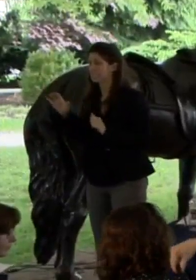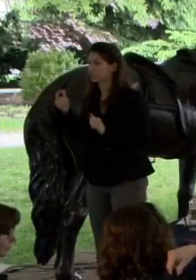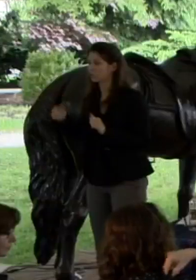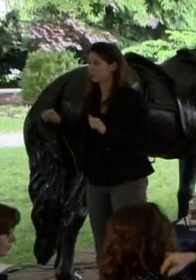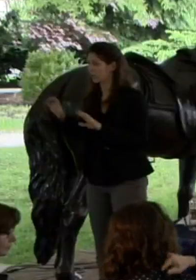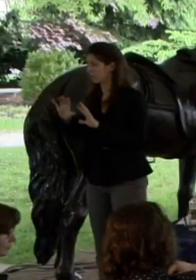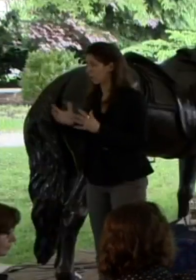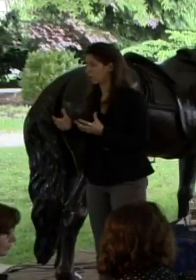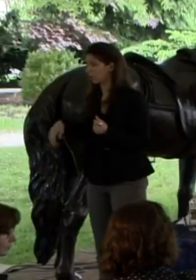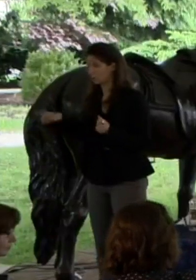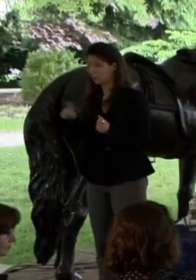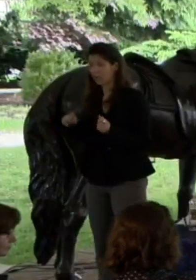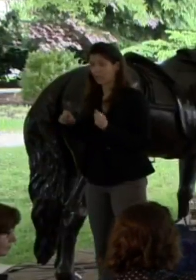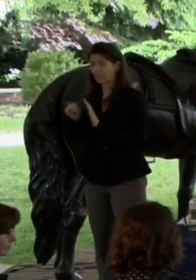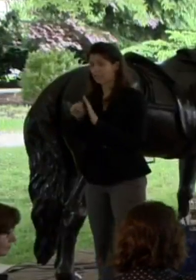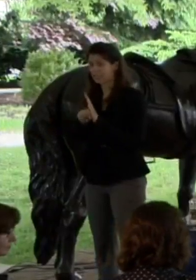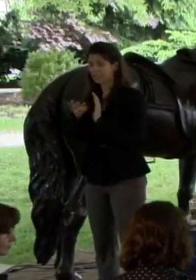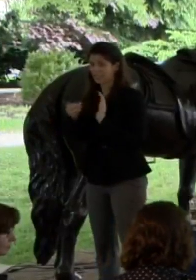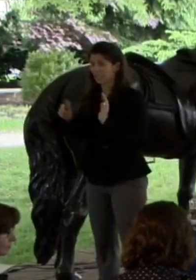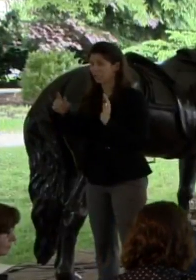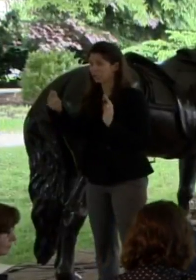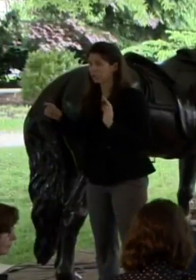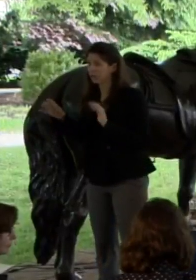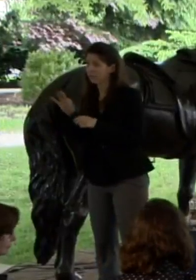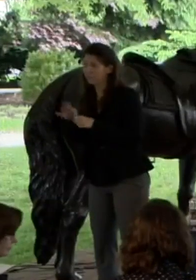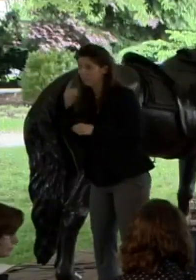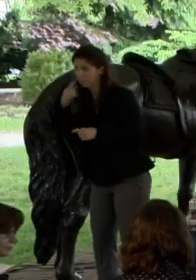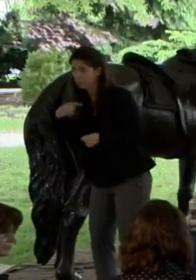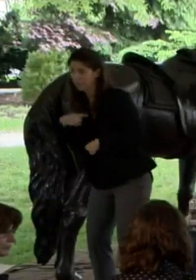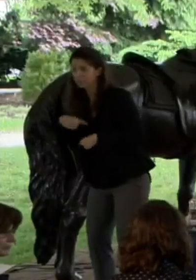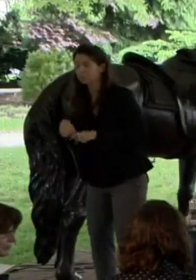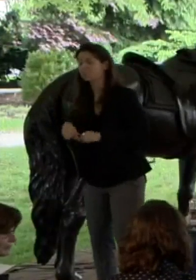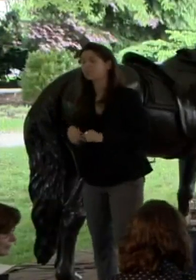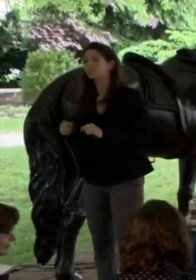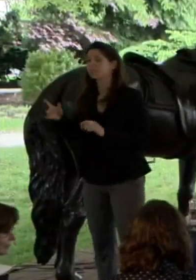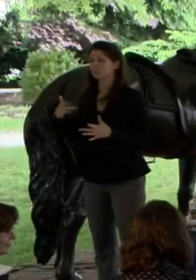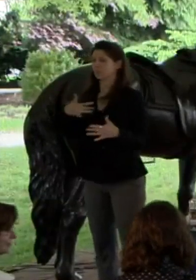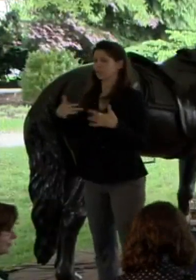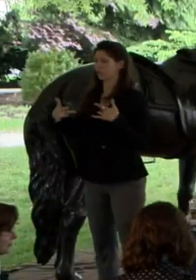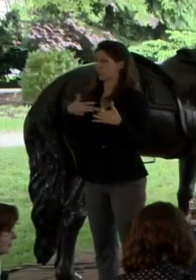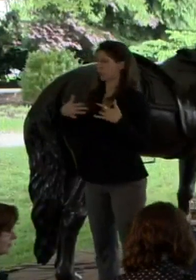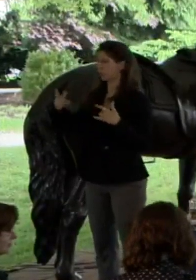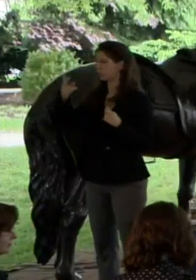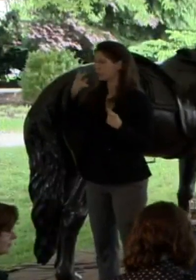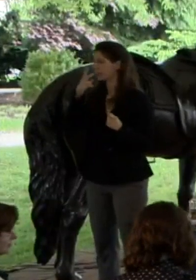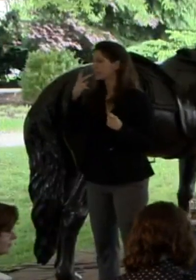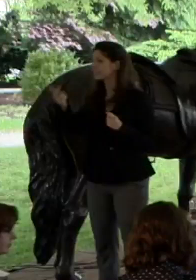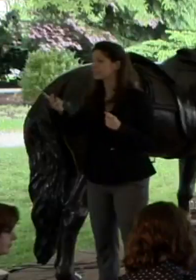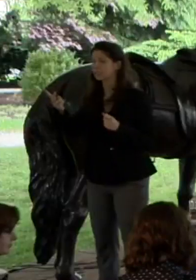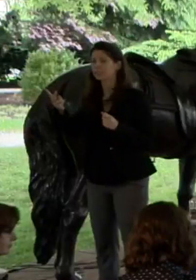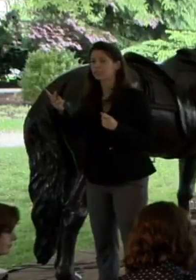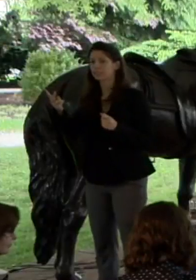I'M JAY LEE AKIN A BALLOT STATUS CANDIDATE FOR AT LARGE WITH THE